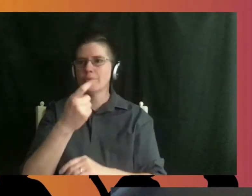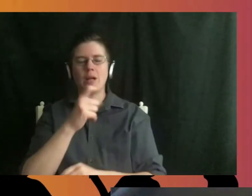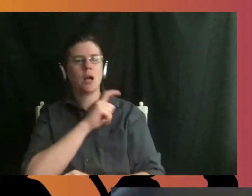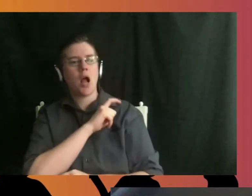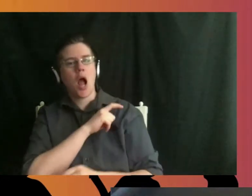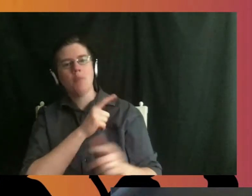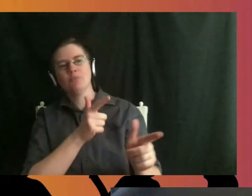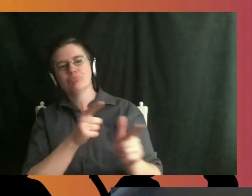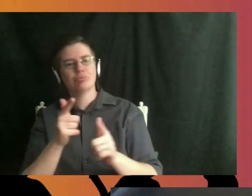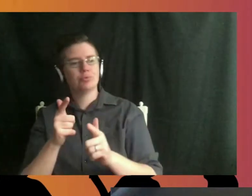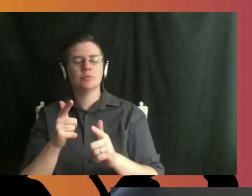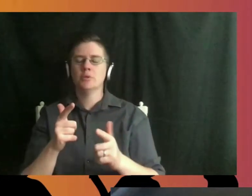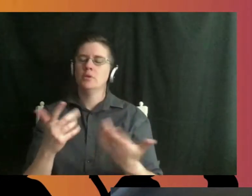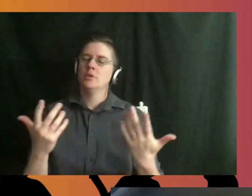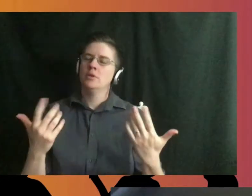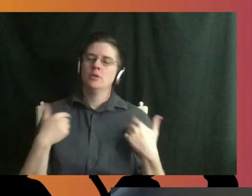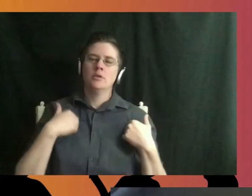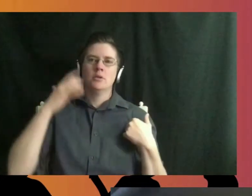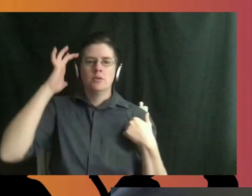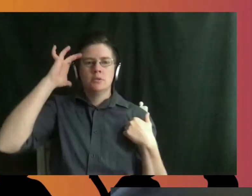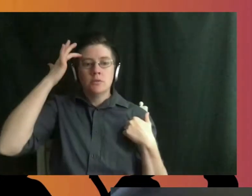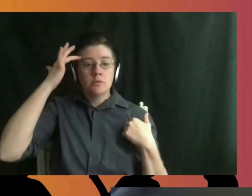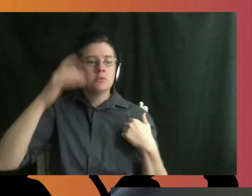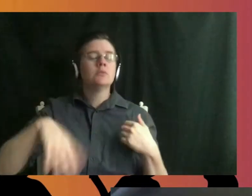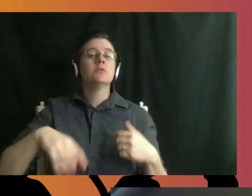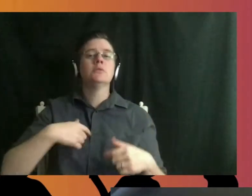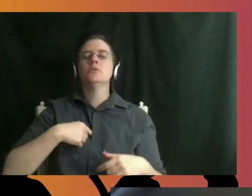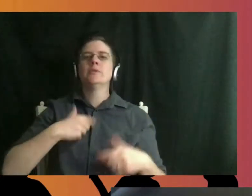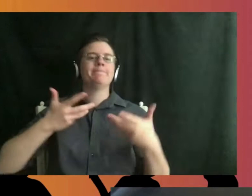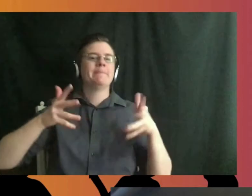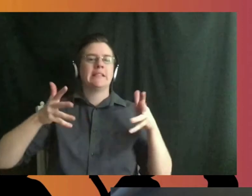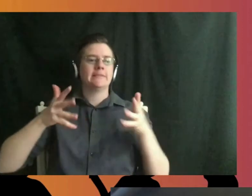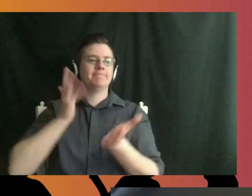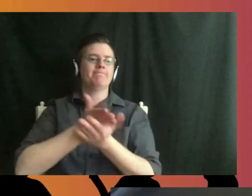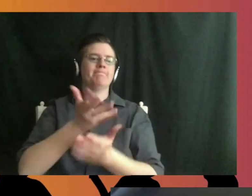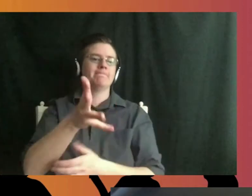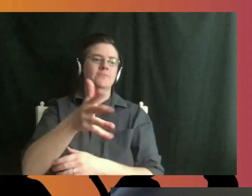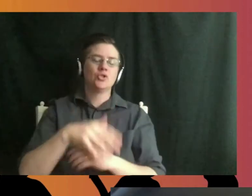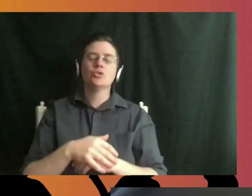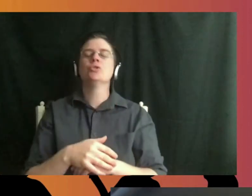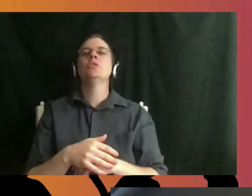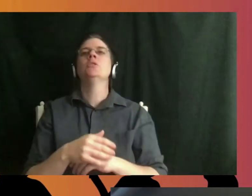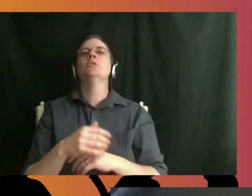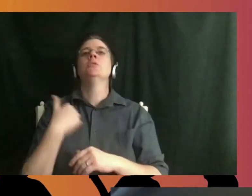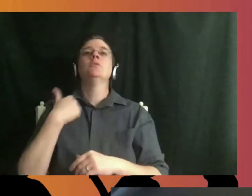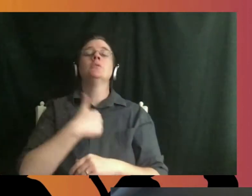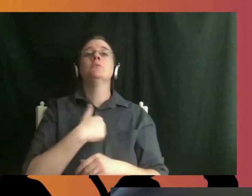we are going to be able to stand up and to ensure that black lives do matter